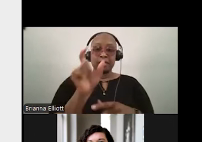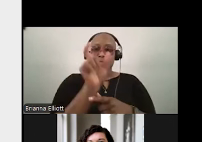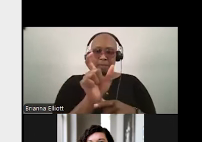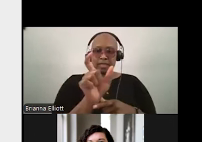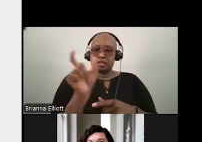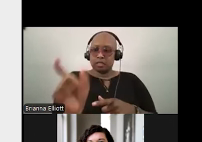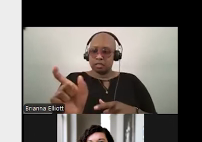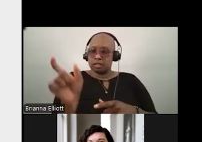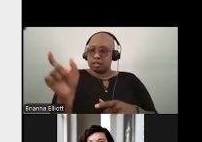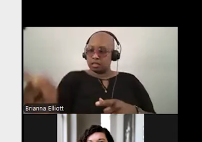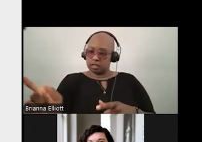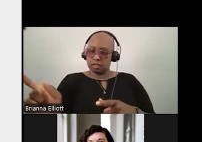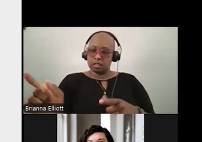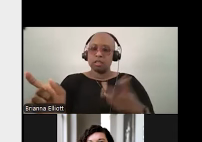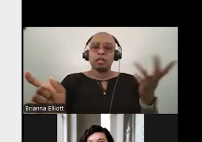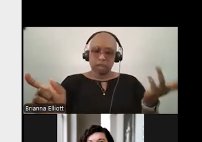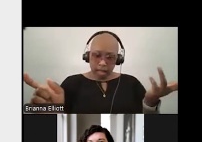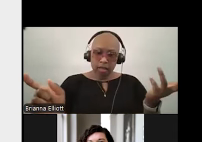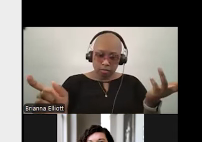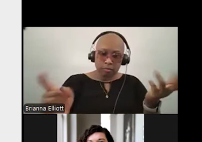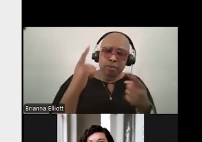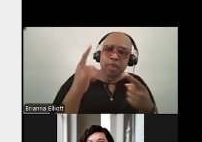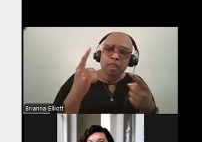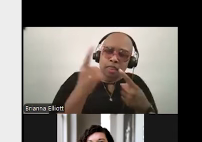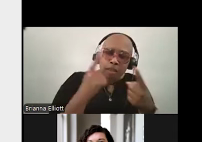can think about this like I'm sure a thing you have said to your students all the time. Don't